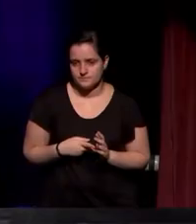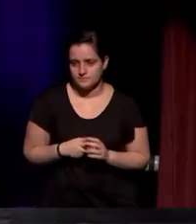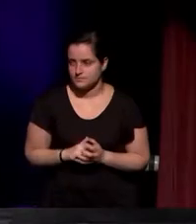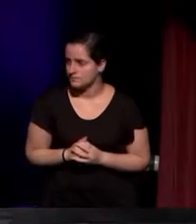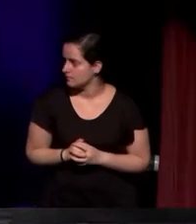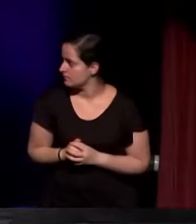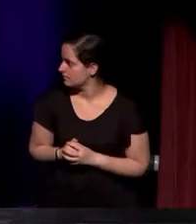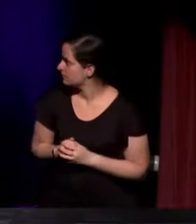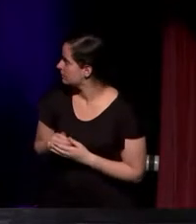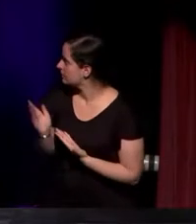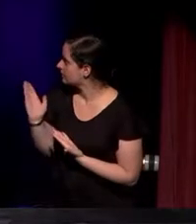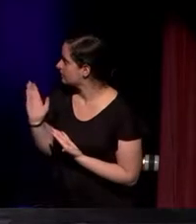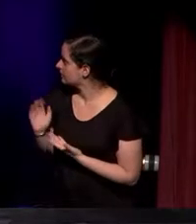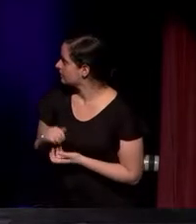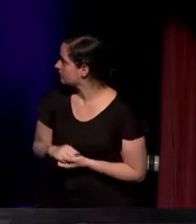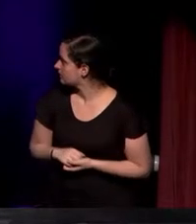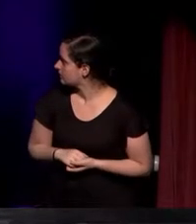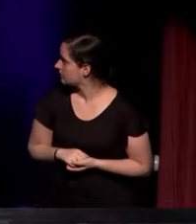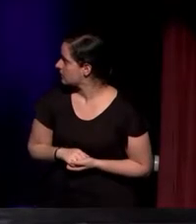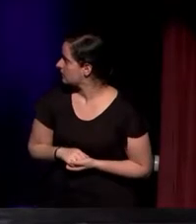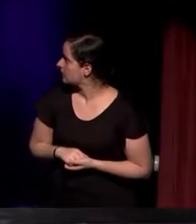Someone is helping me to pass this, good.